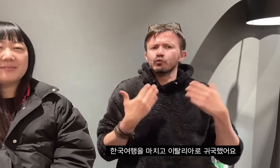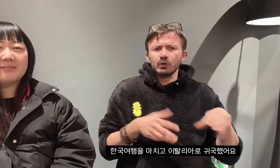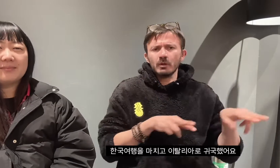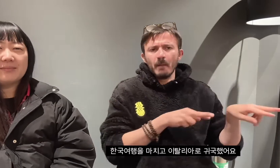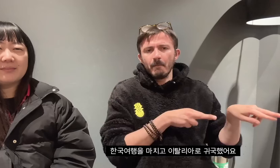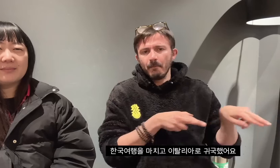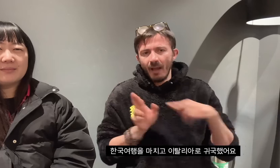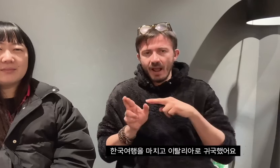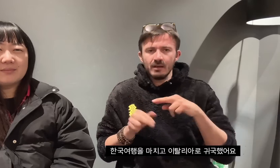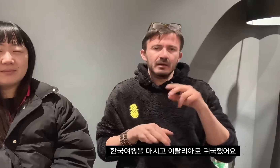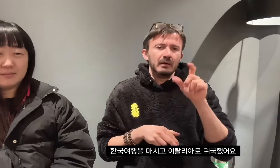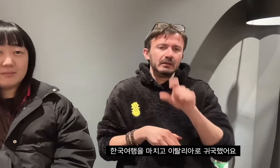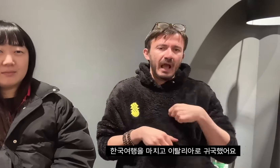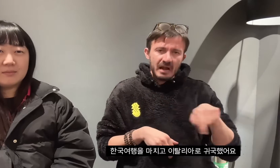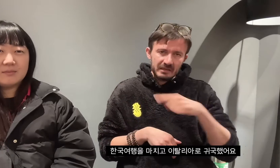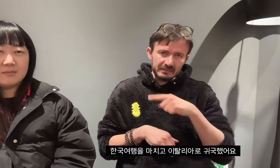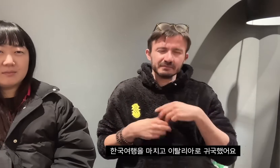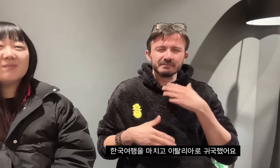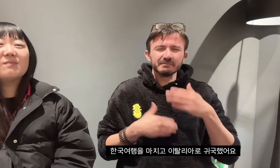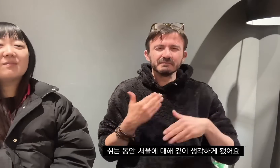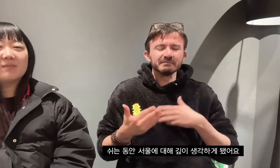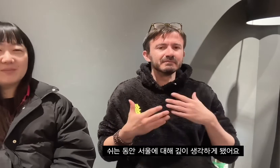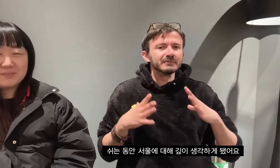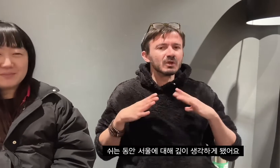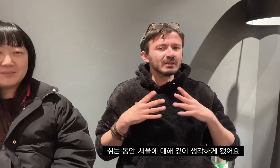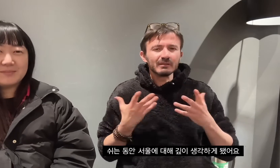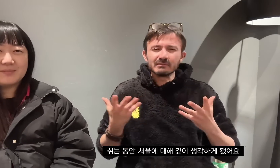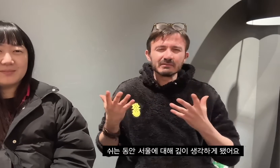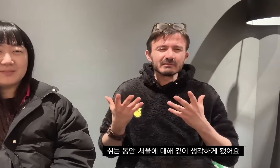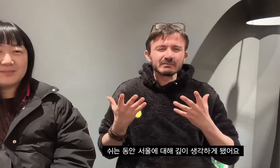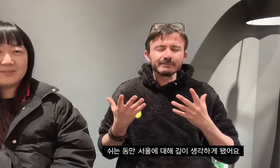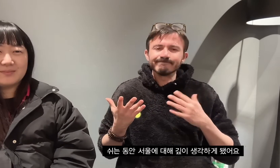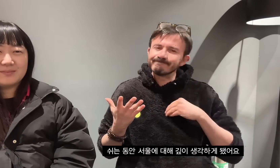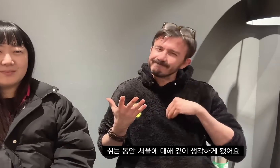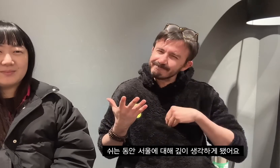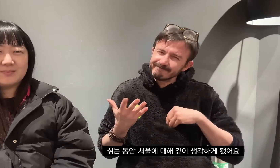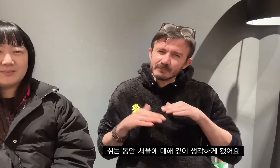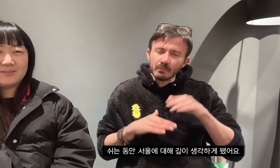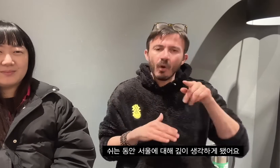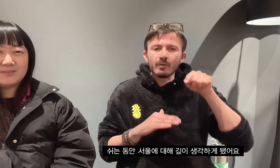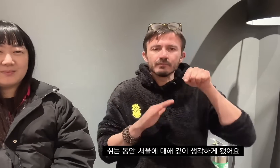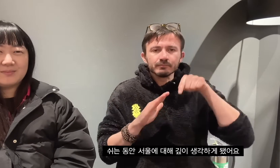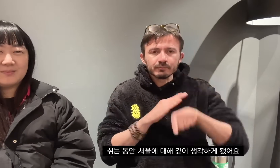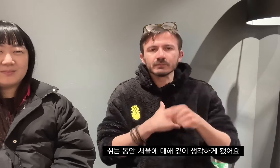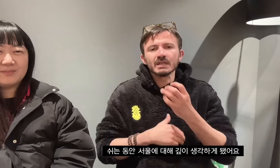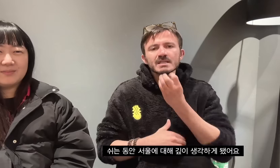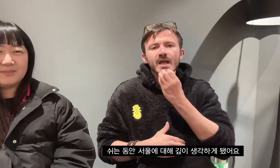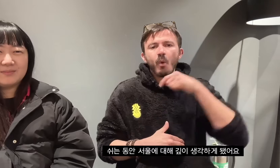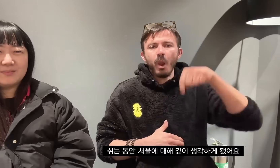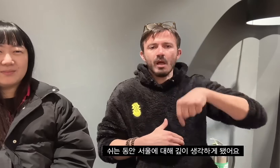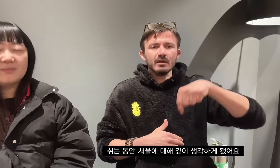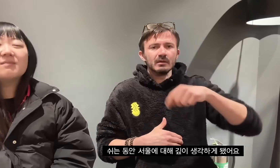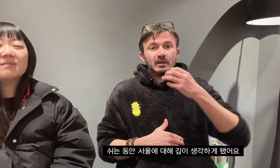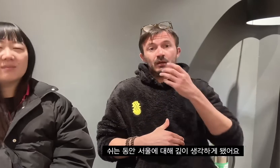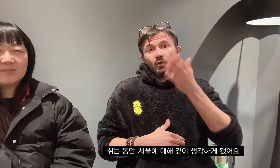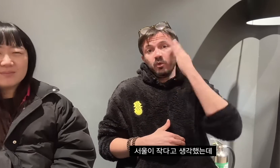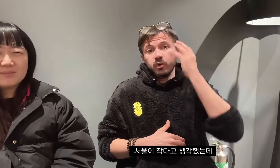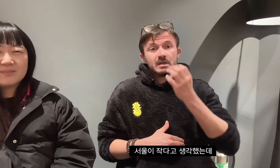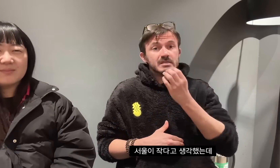After a trip to Korea, I returned to Italy. During my break, I thought deeply about Seoul.